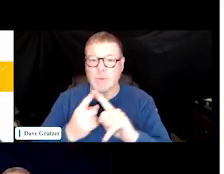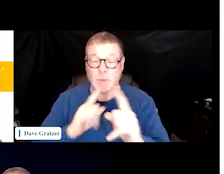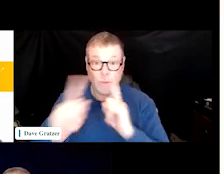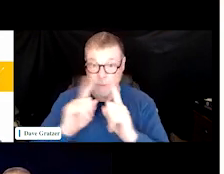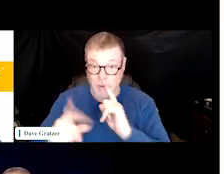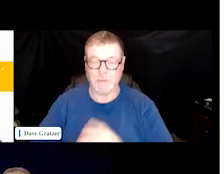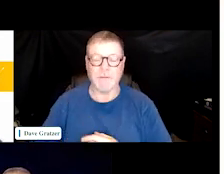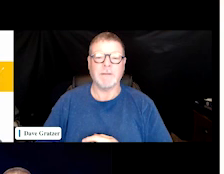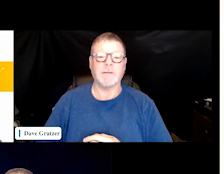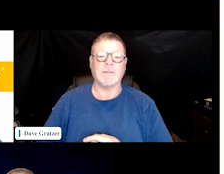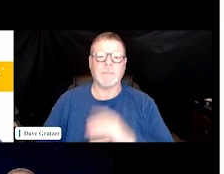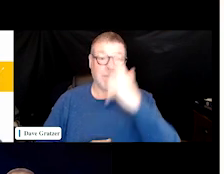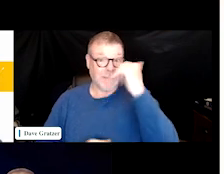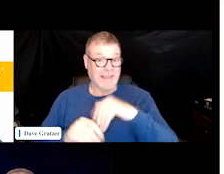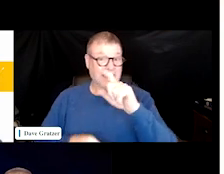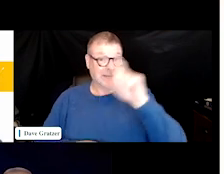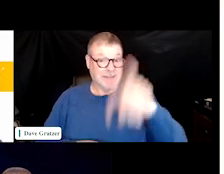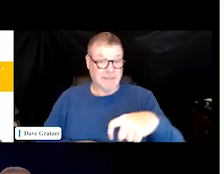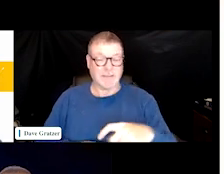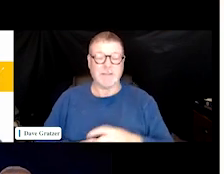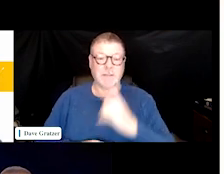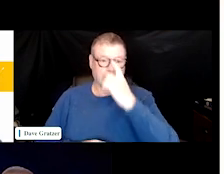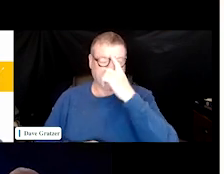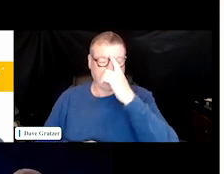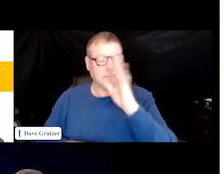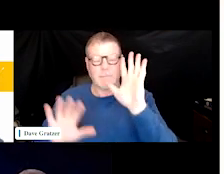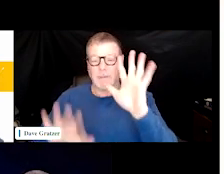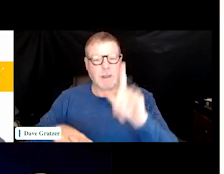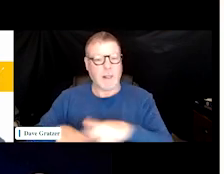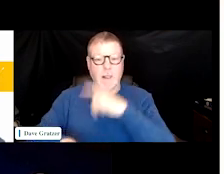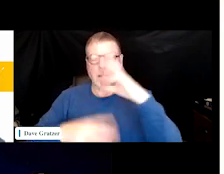Because in Texas, long story short,